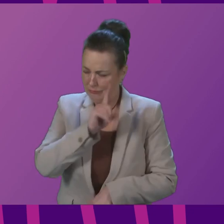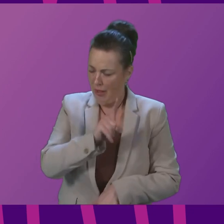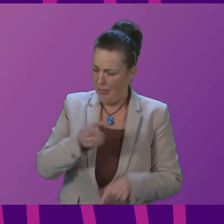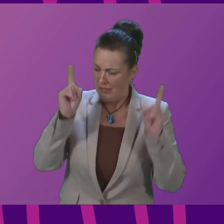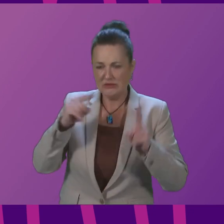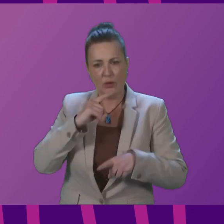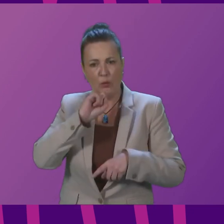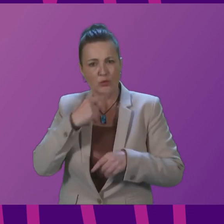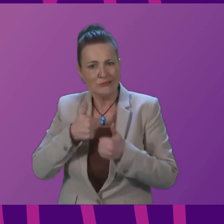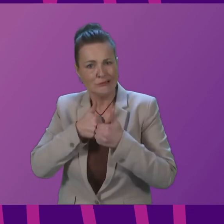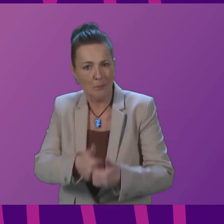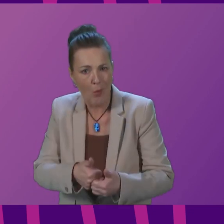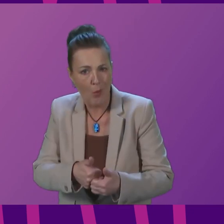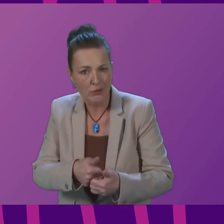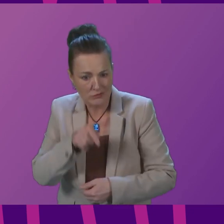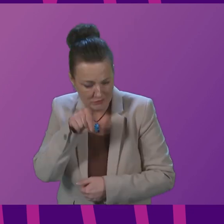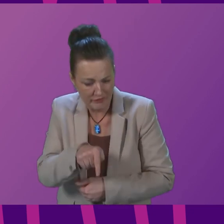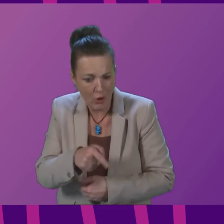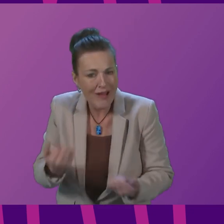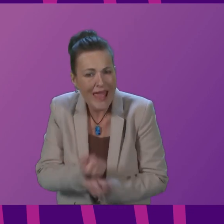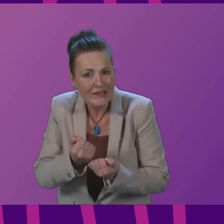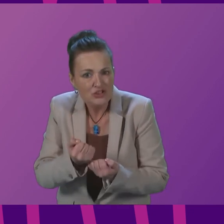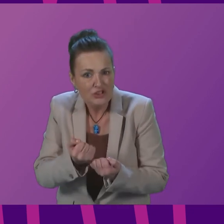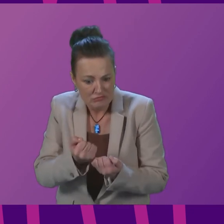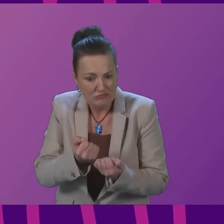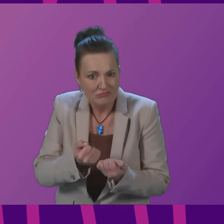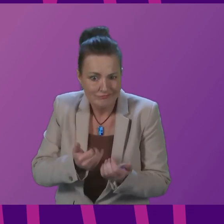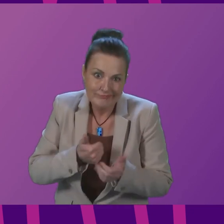Does the First Minister share the view expressed this week by the Joseph Rowntree Foundation